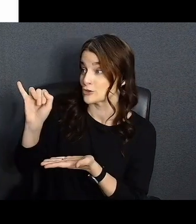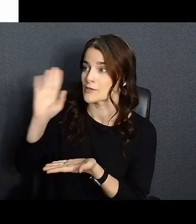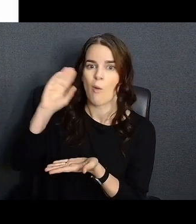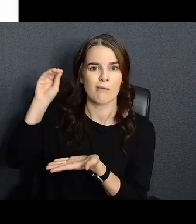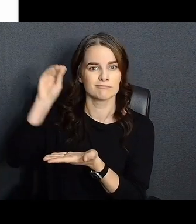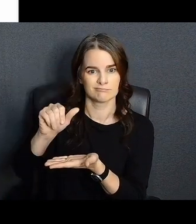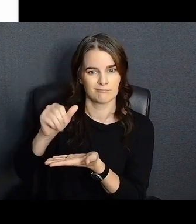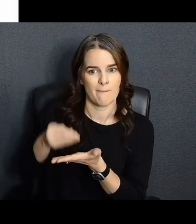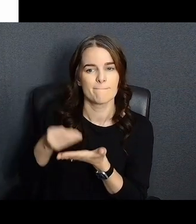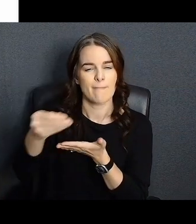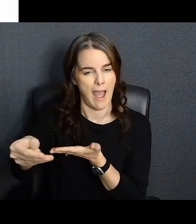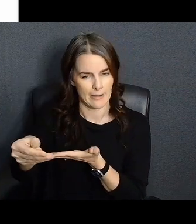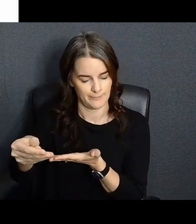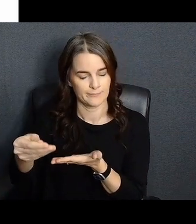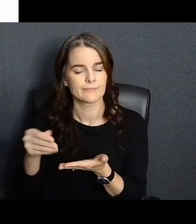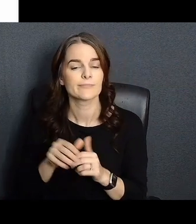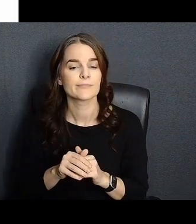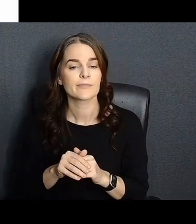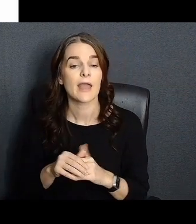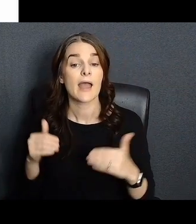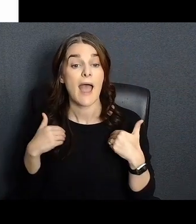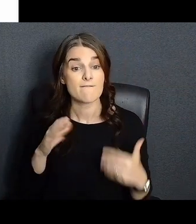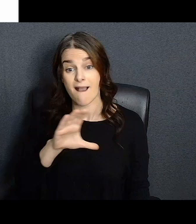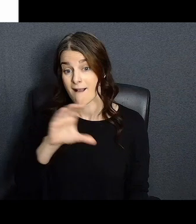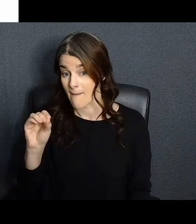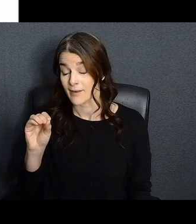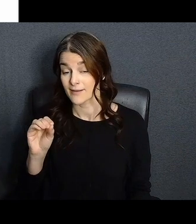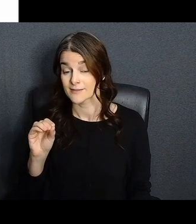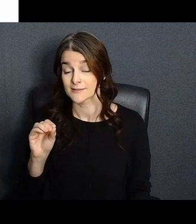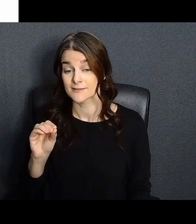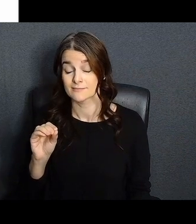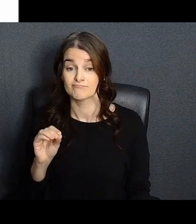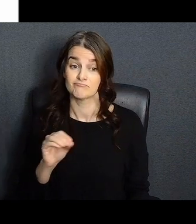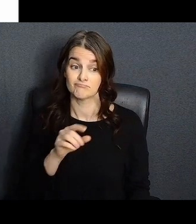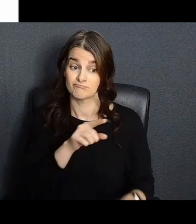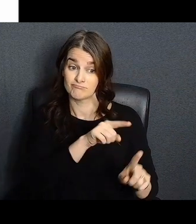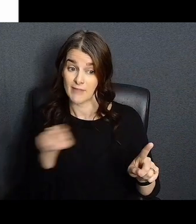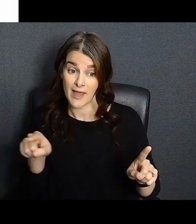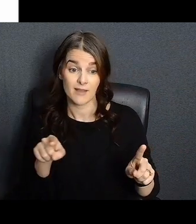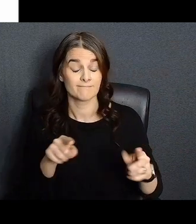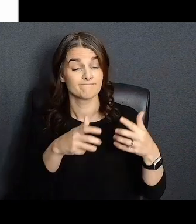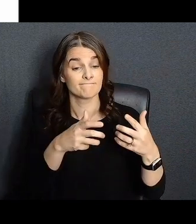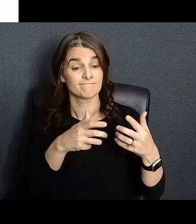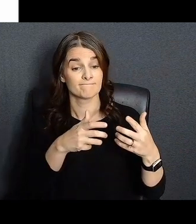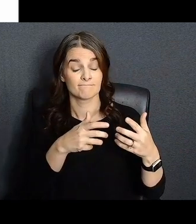So there are companies that are dedicated for speech generating devices to be durable medical equipment, meaning